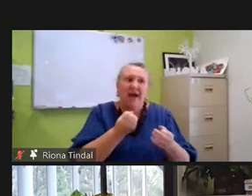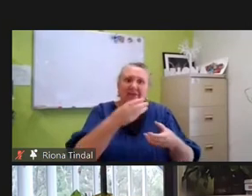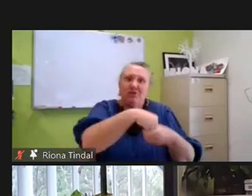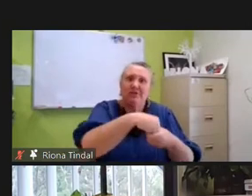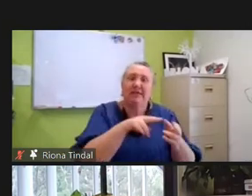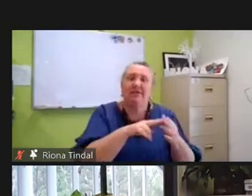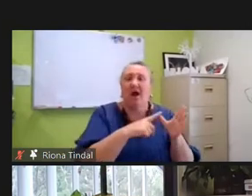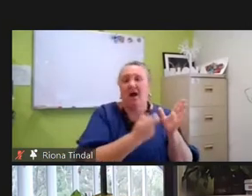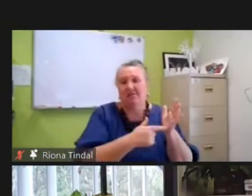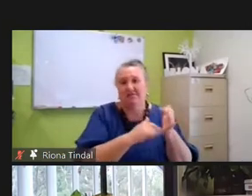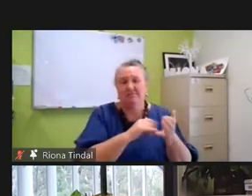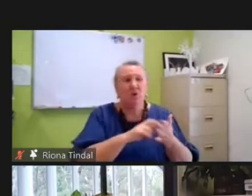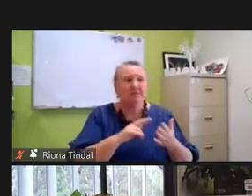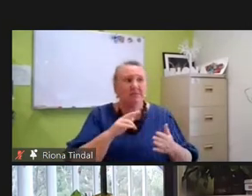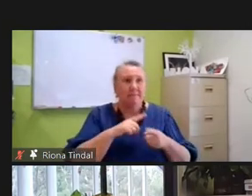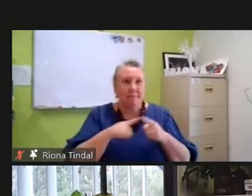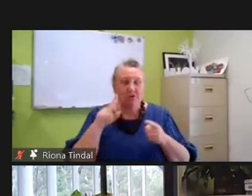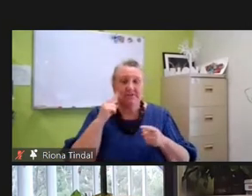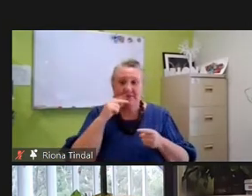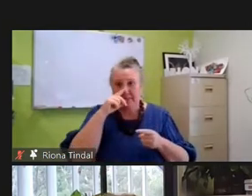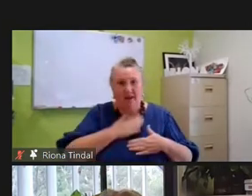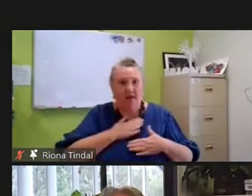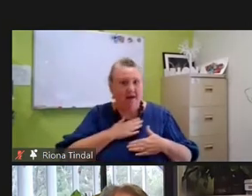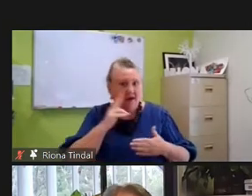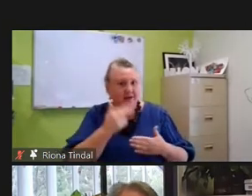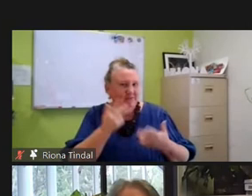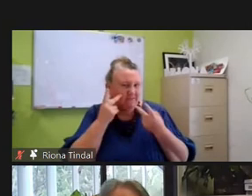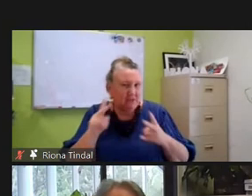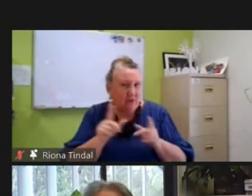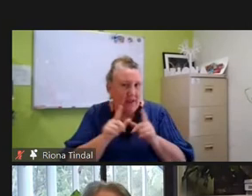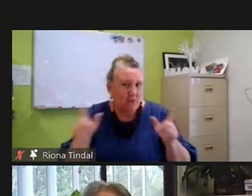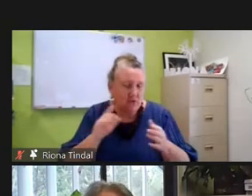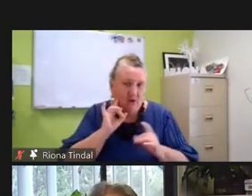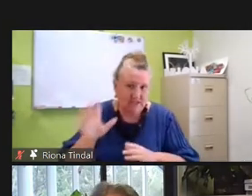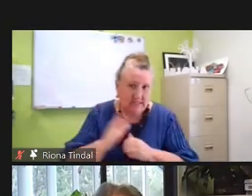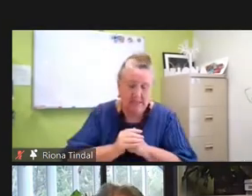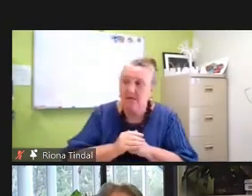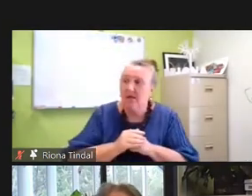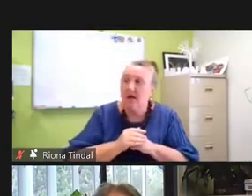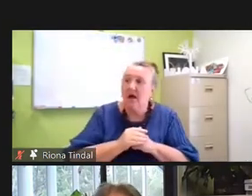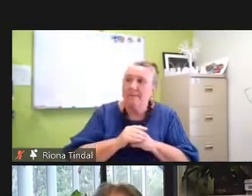strongly advocating for deaf people to be included within the arts space. Most people love art as a